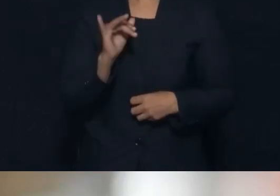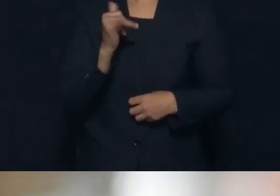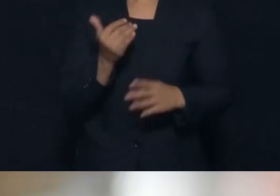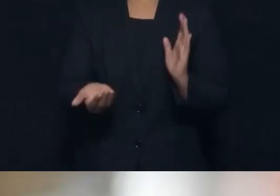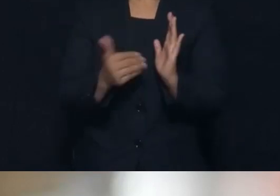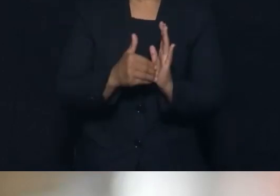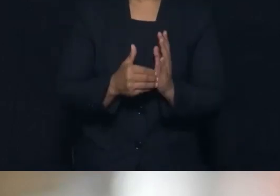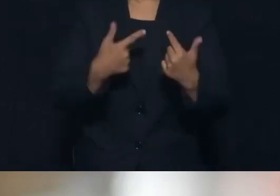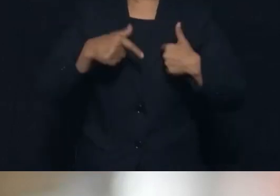the standards.